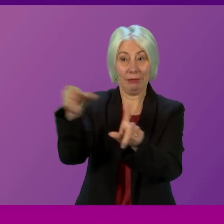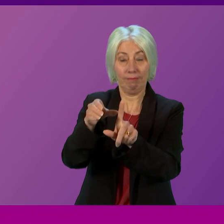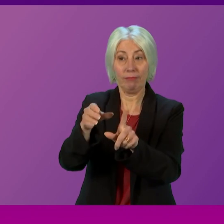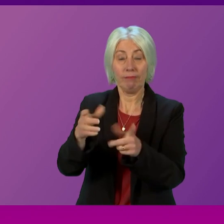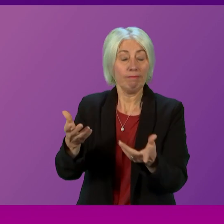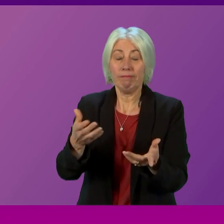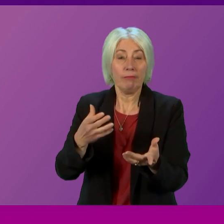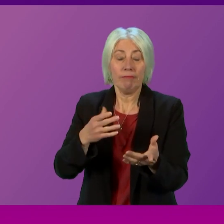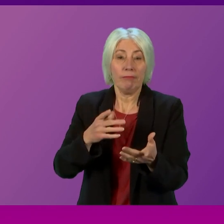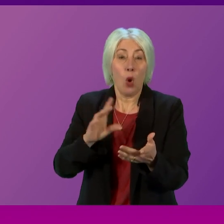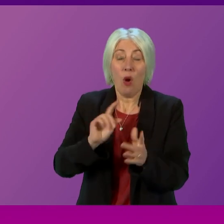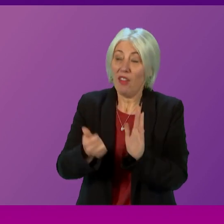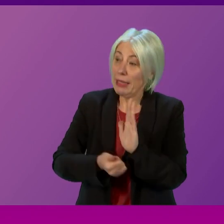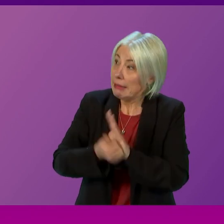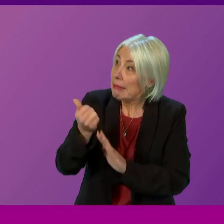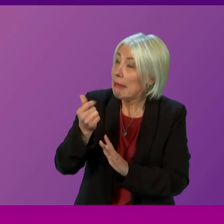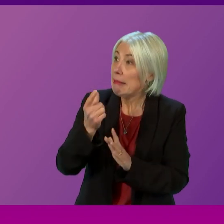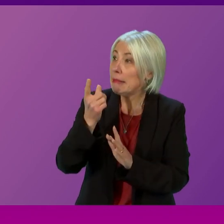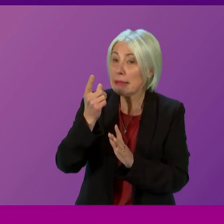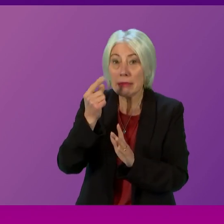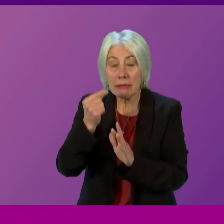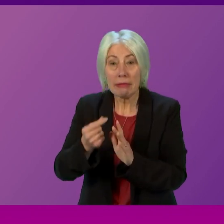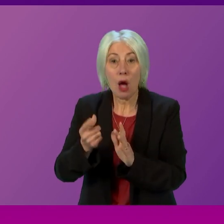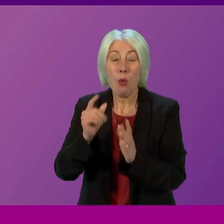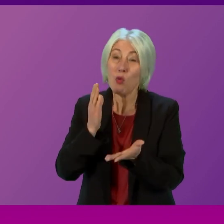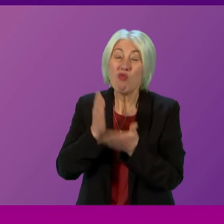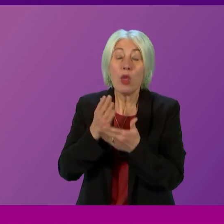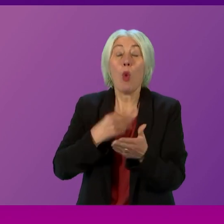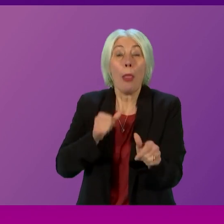not think was the best person for the role, whatever their skills and attributes. It is